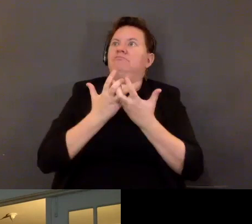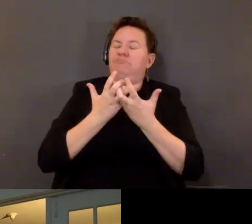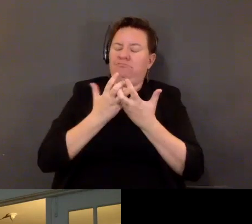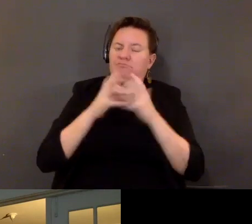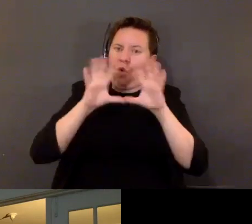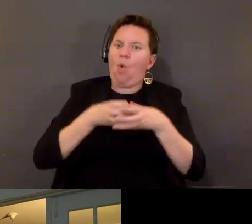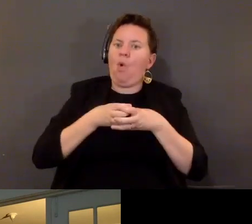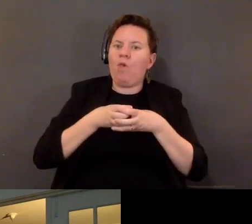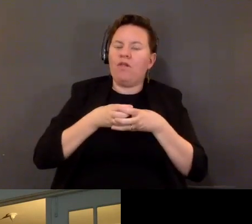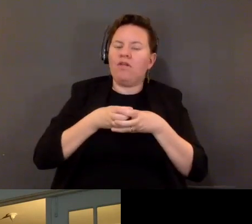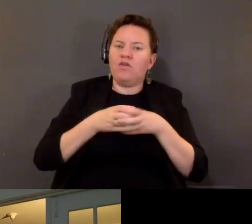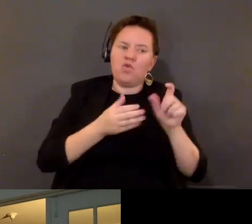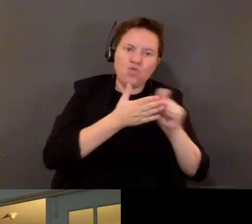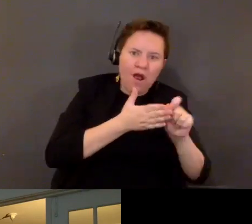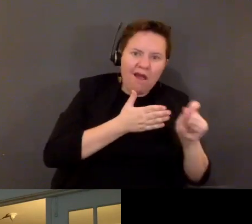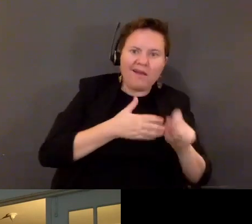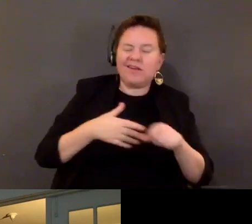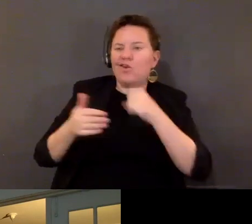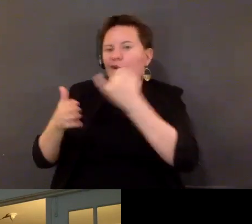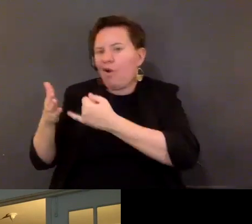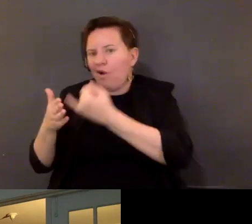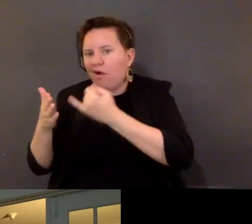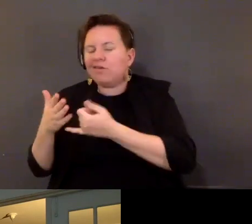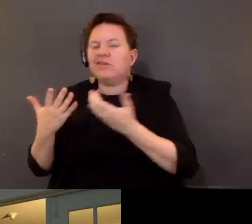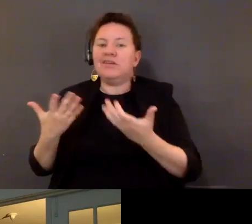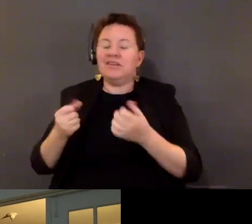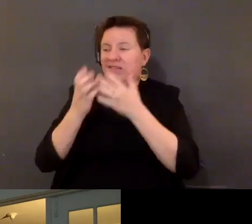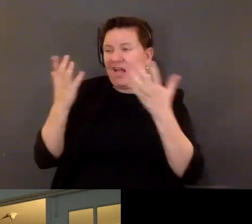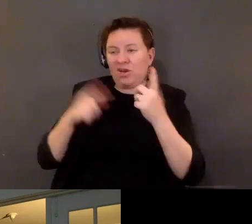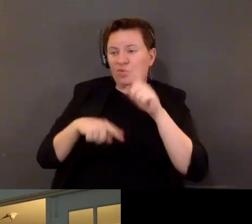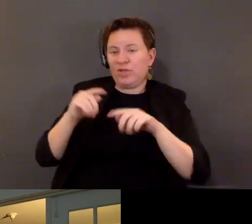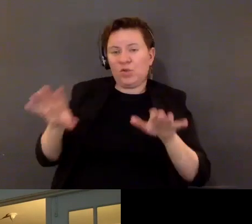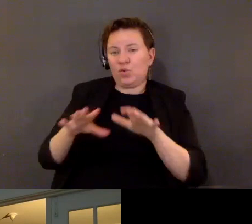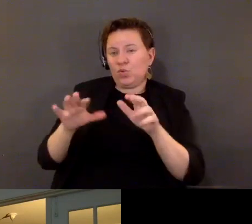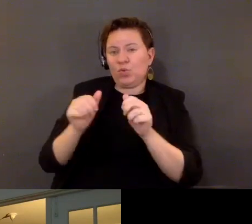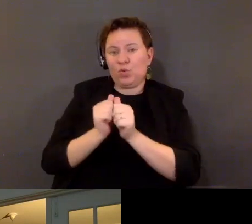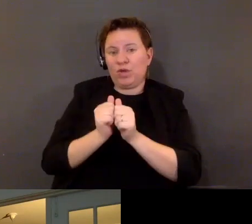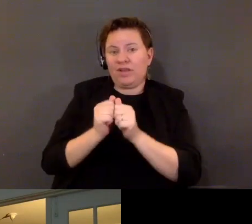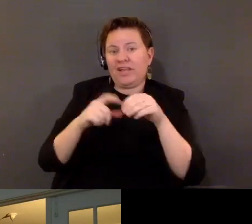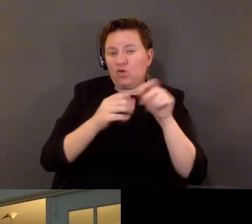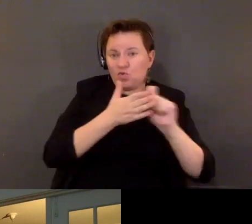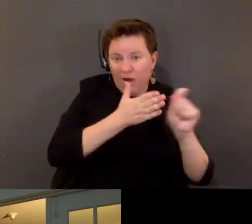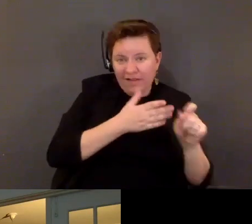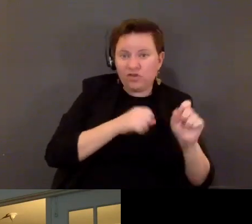you know you there's just a lot you can't do in writing that you can do in painting it's